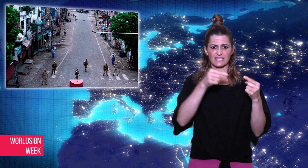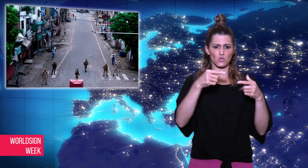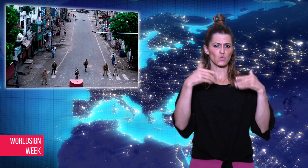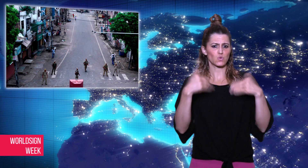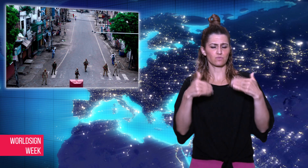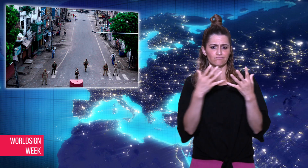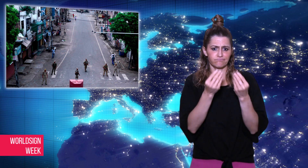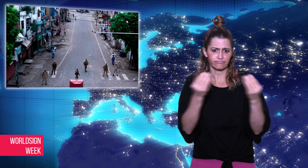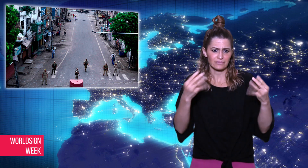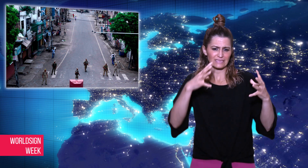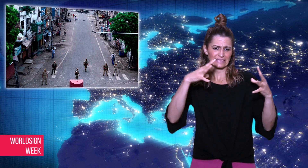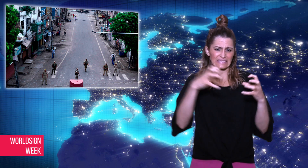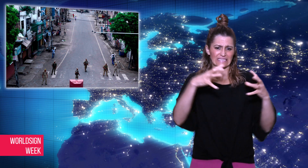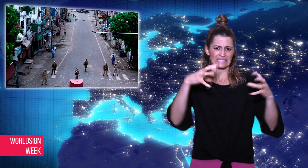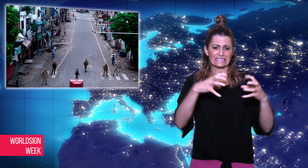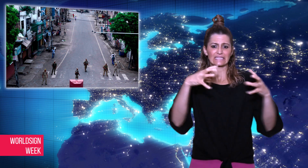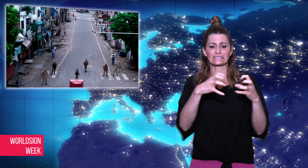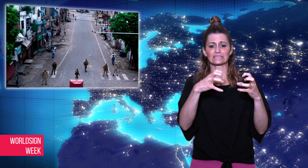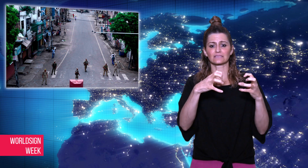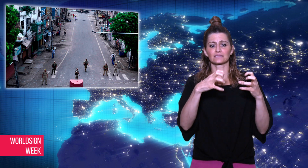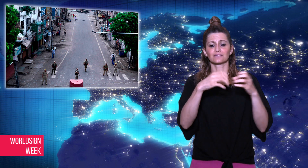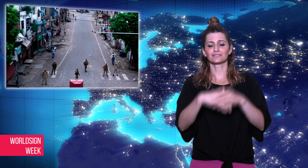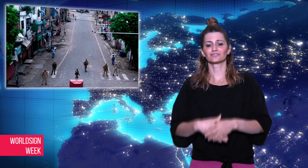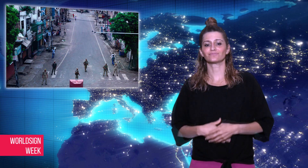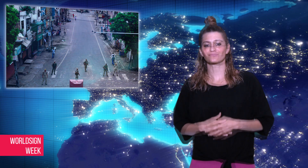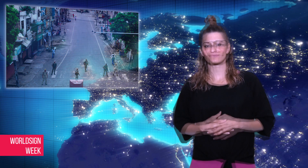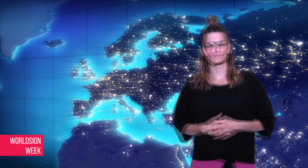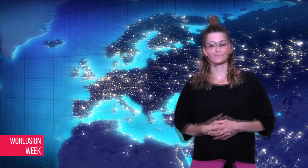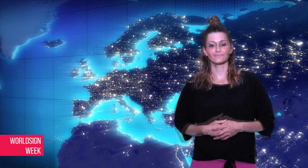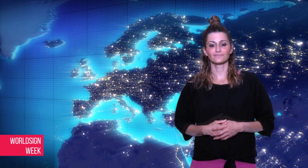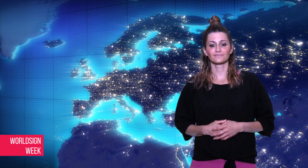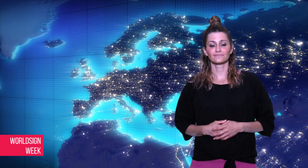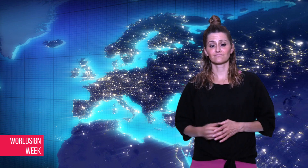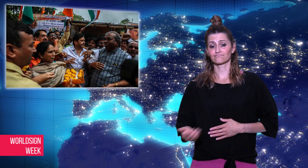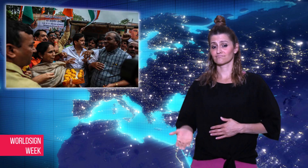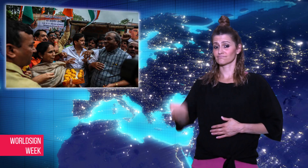between India and Pakistan.